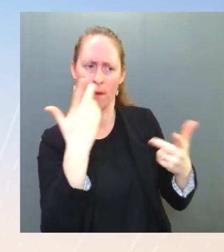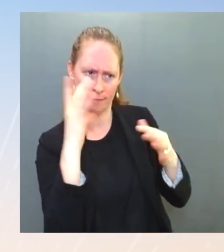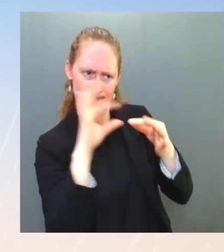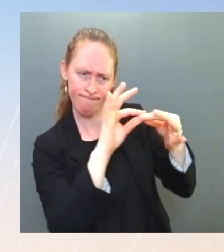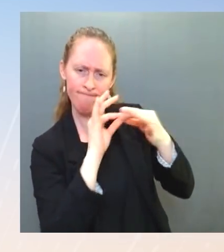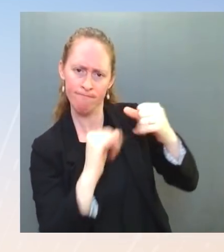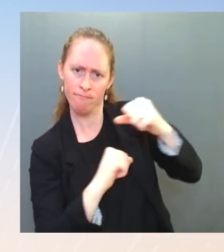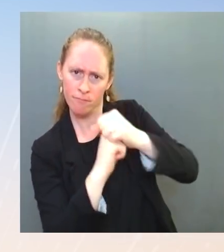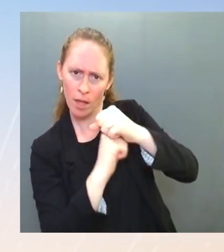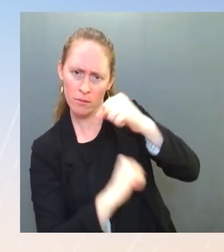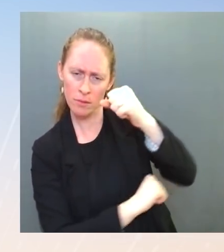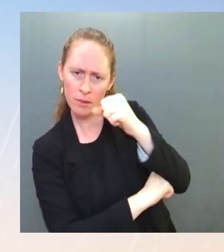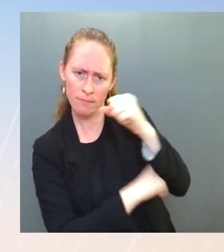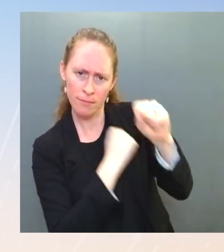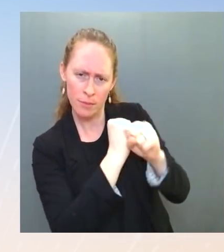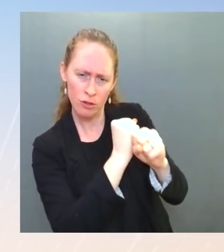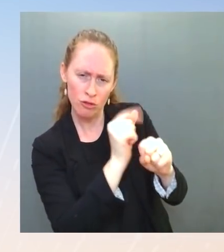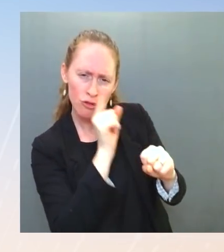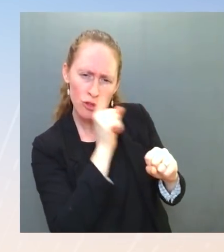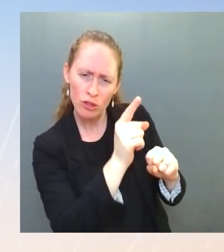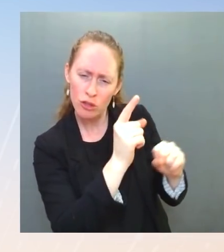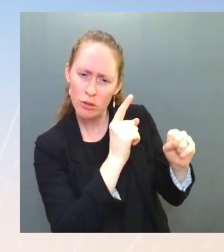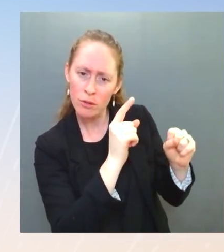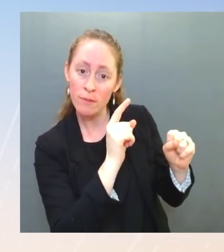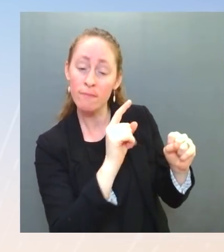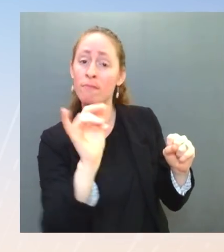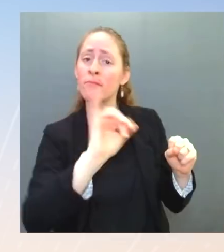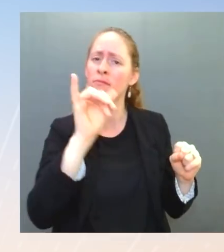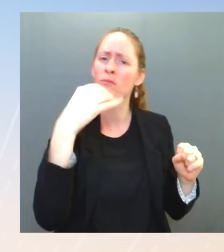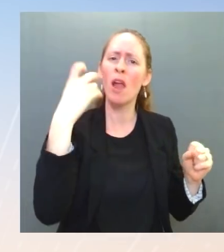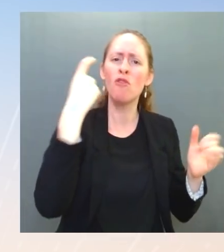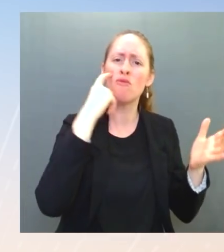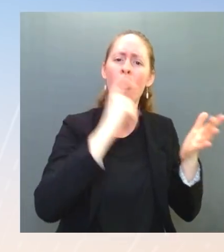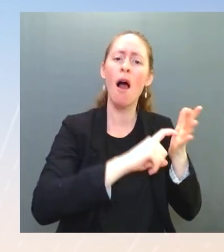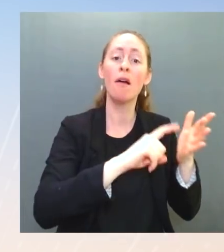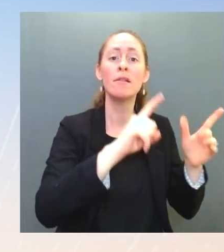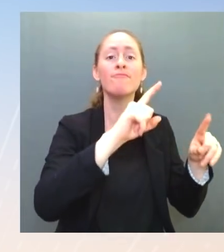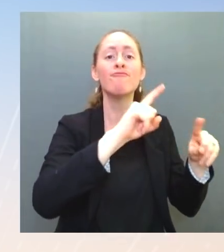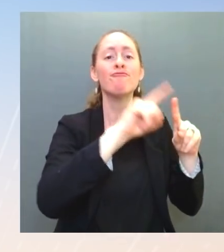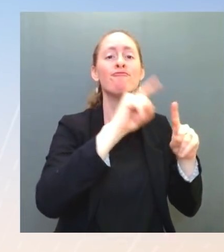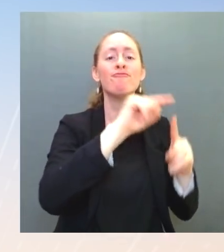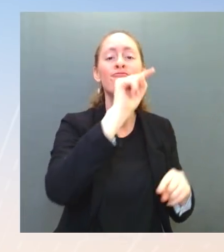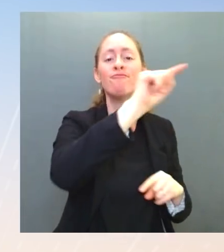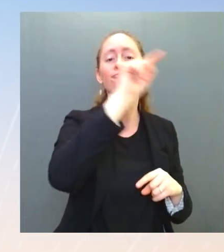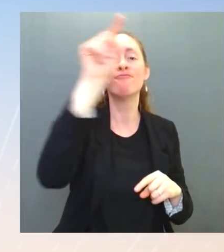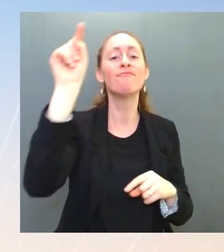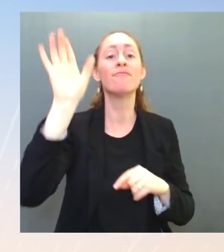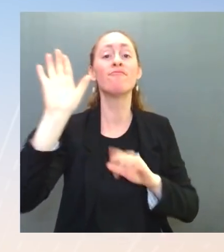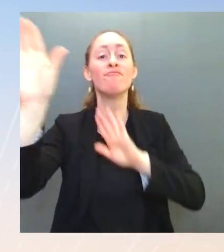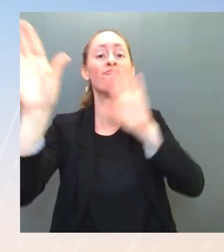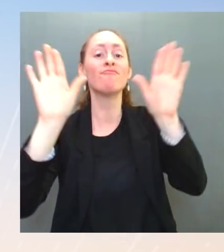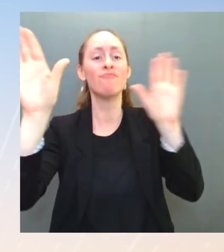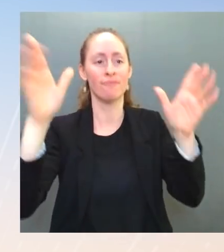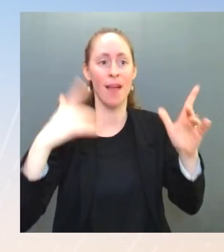in taking steps to support countries like Ukraine. What India has done to date is,